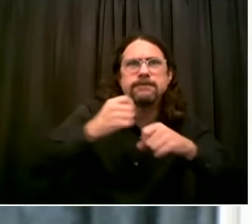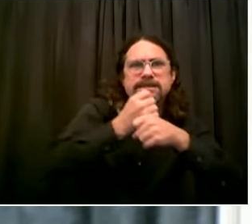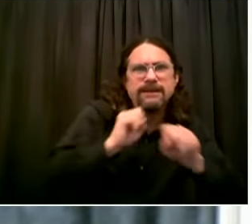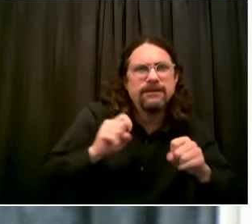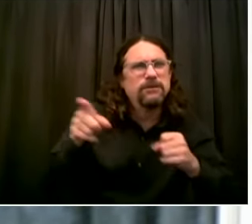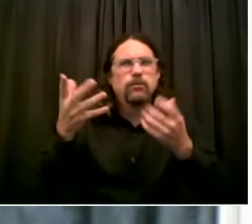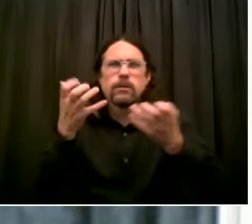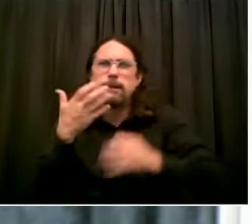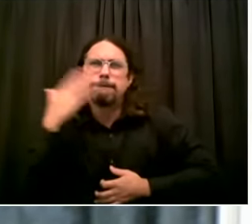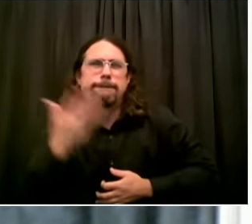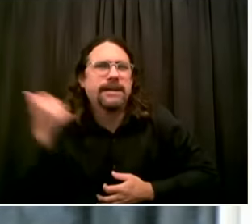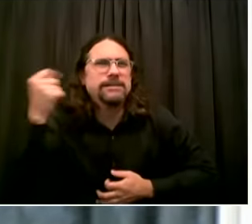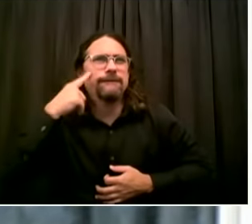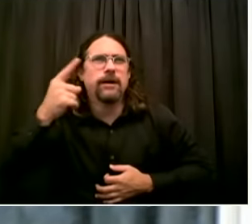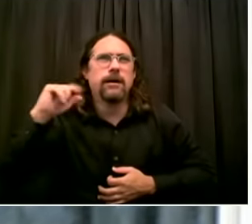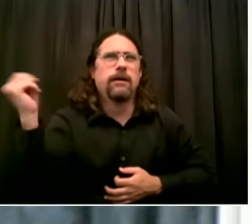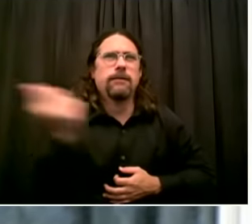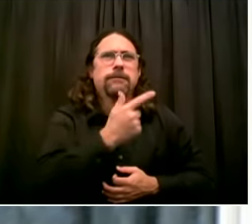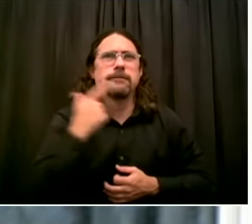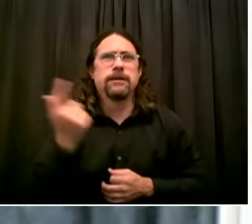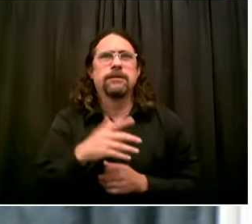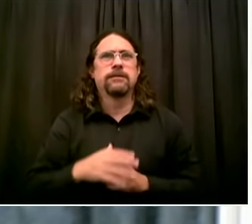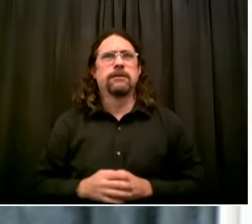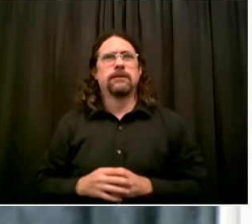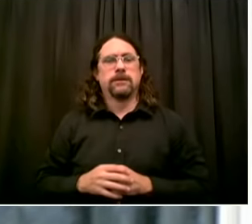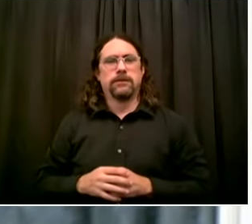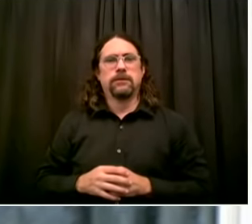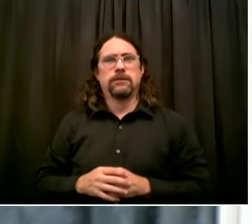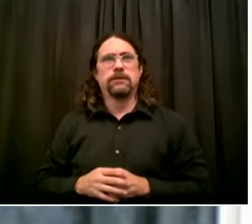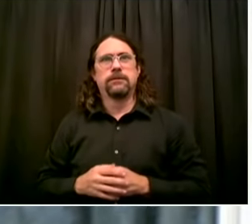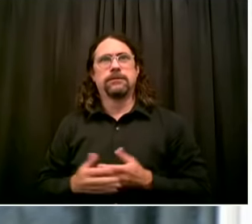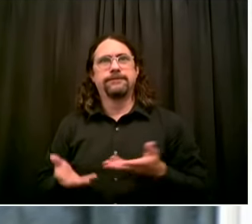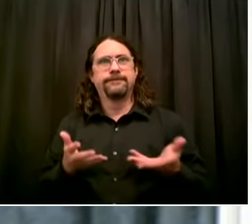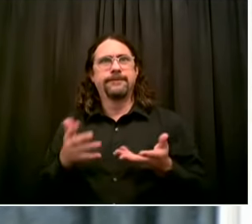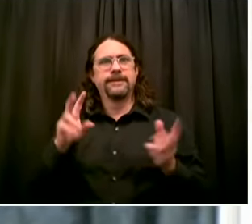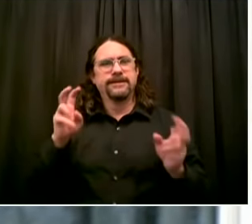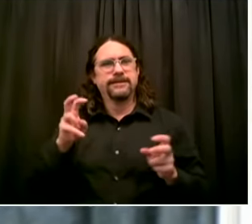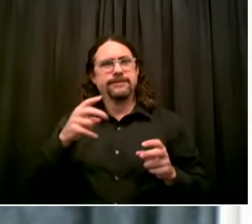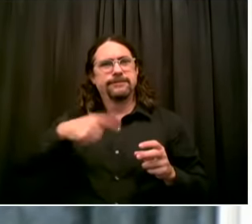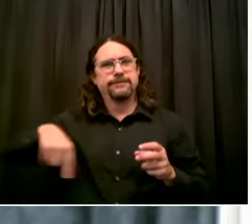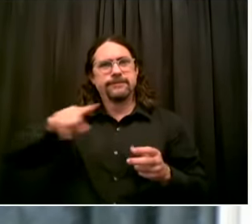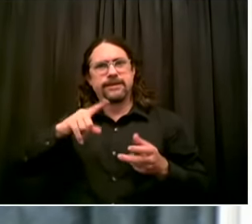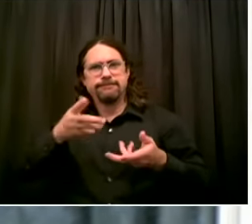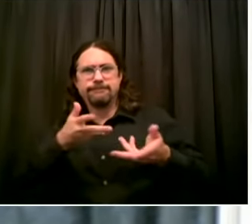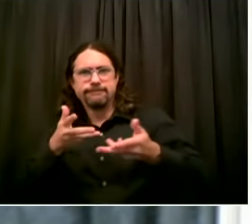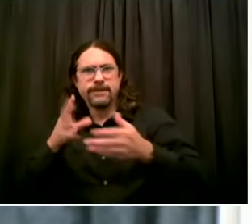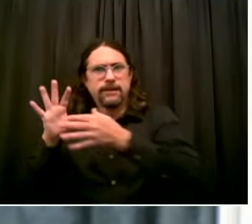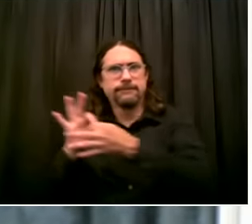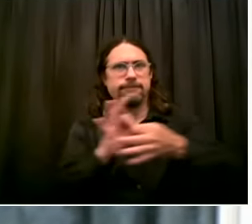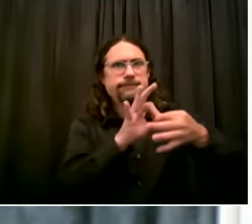TO AWER FACE COVERINGS IN SCHOOL BUILDINGS EXCEPT IN CASES OF MEDICAL EXCEPTIONS.